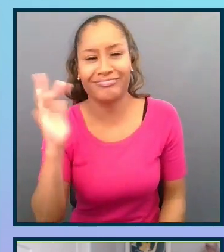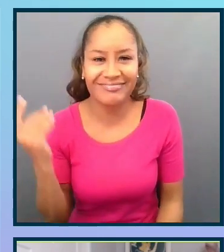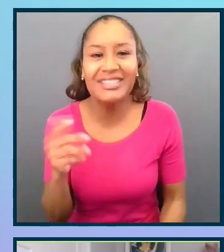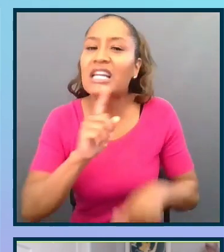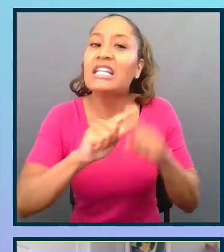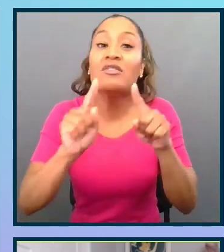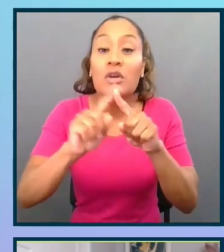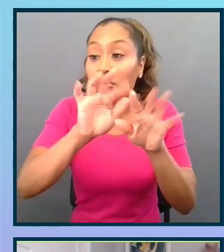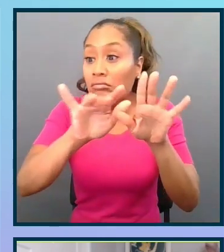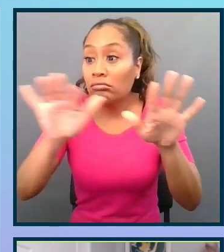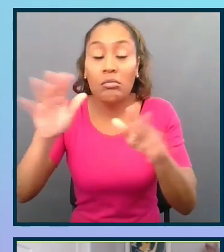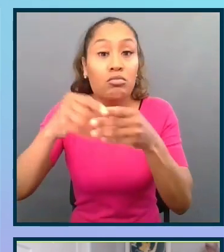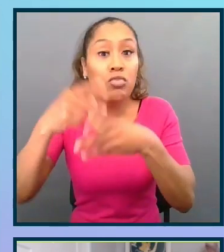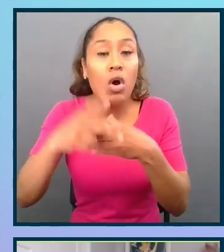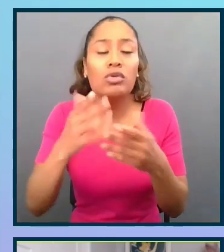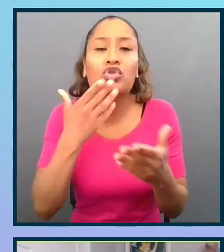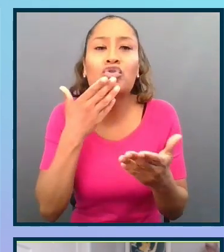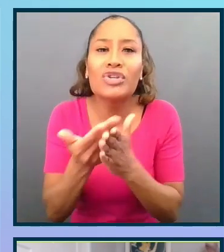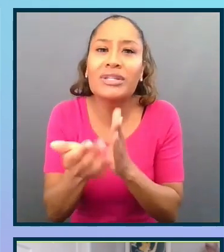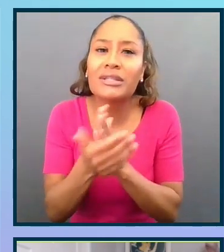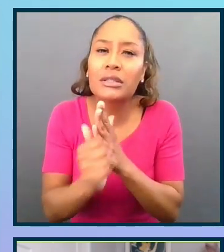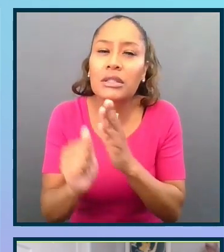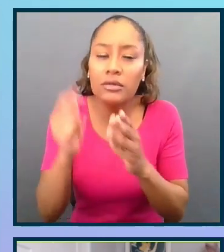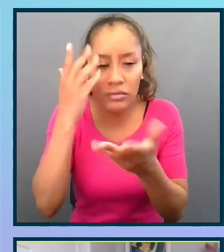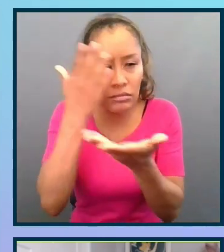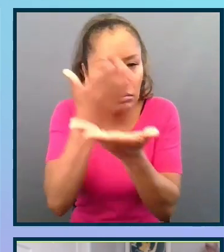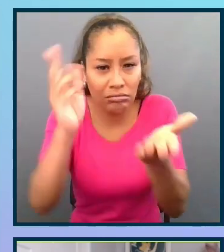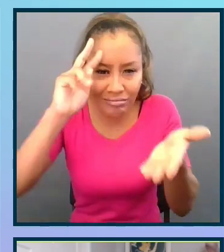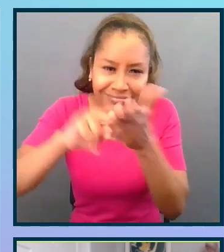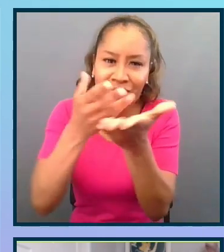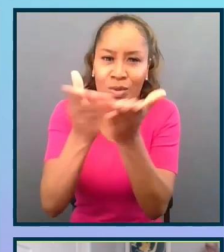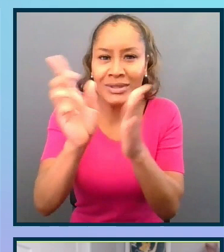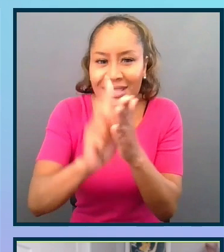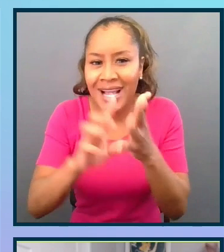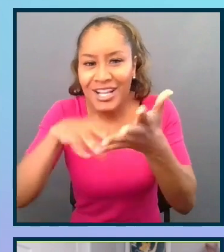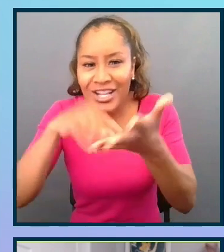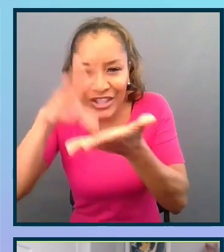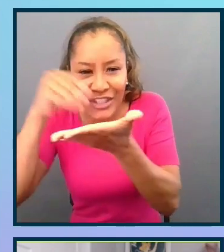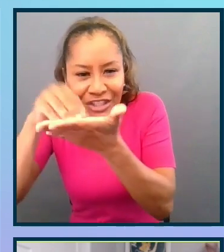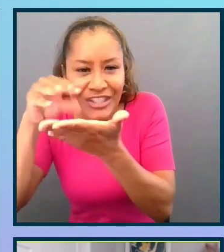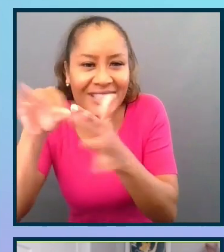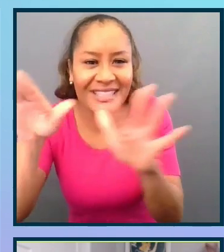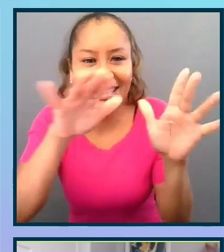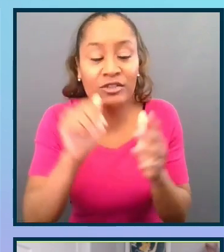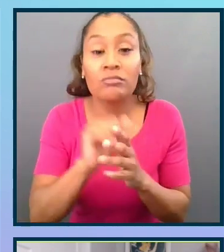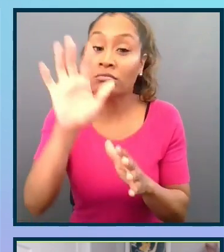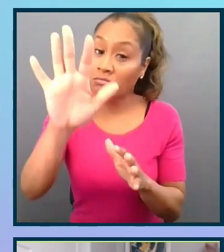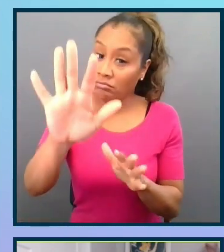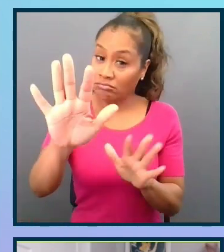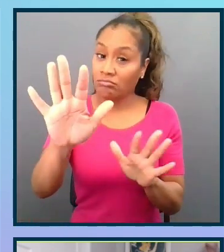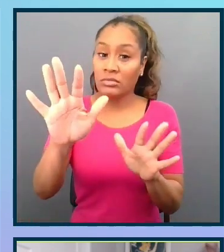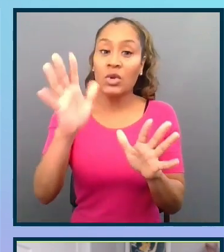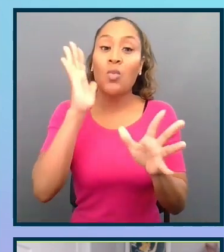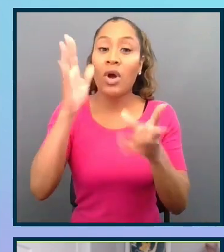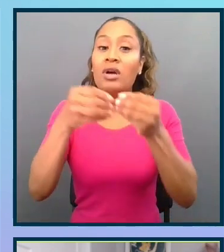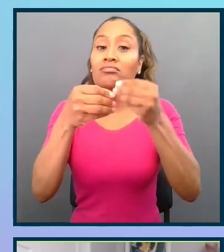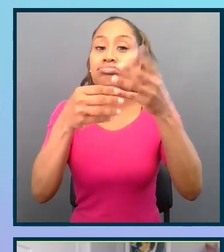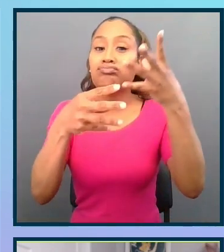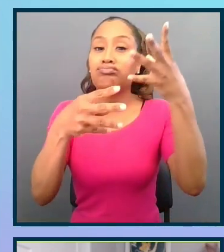a really good set of skills for designers to learn about. There's gonna be a growing list of resources and tools